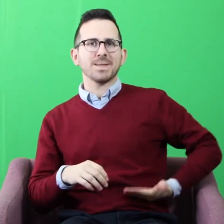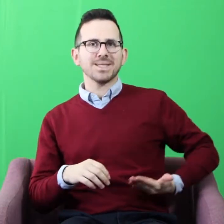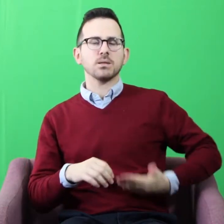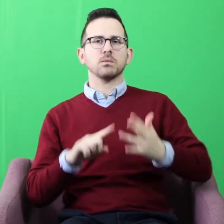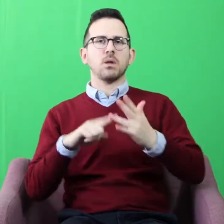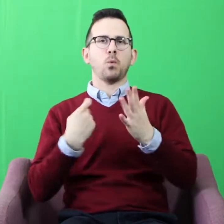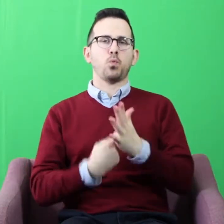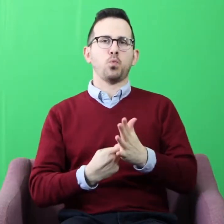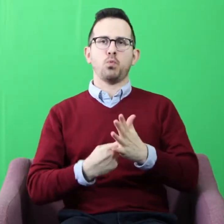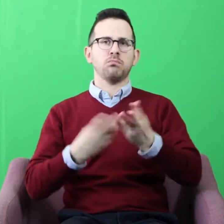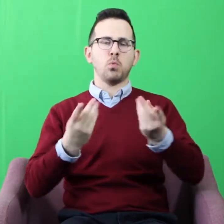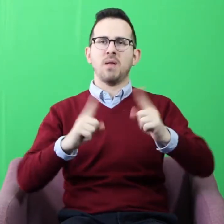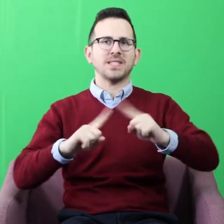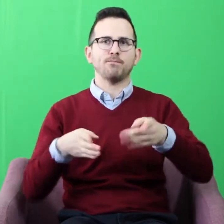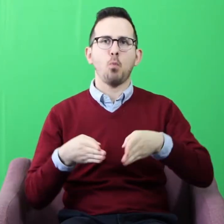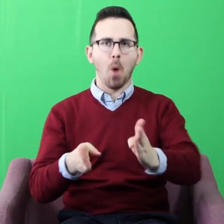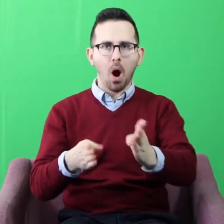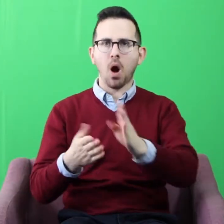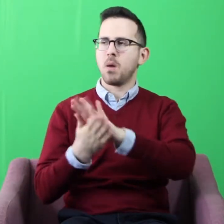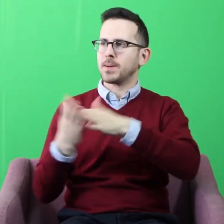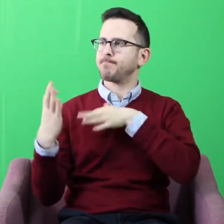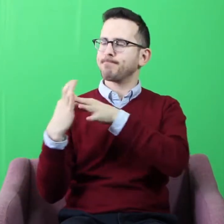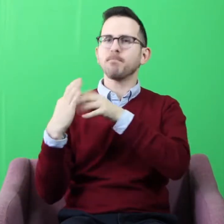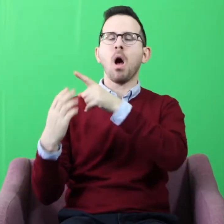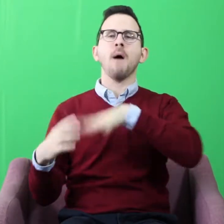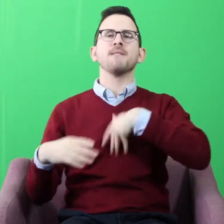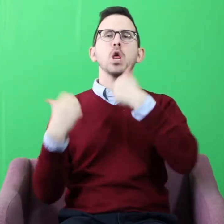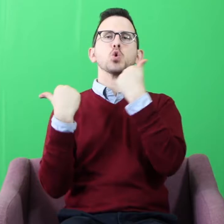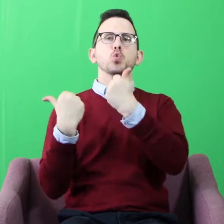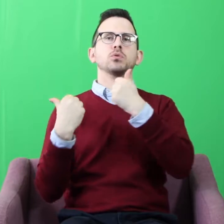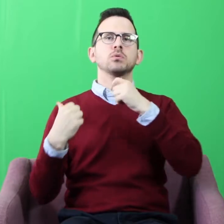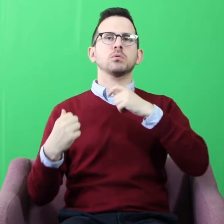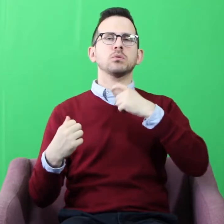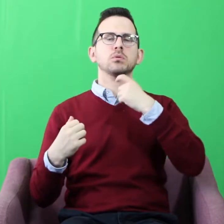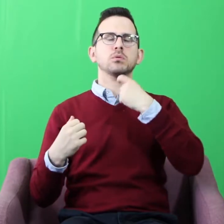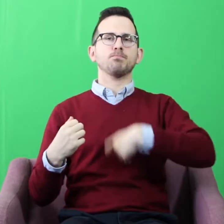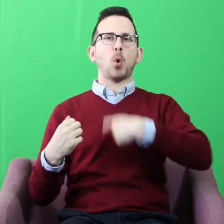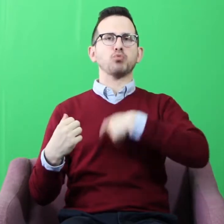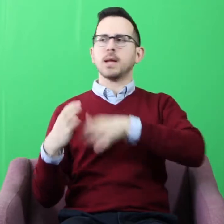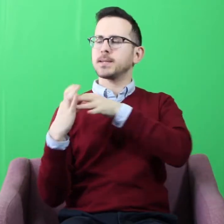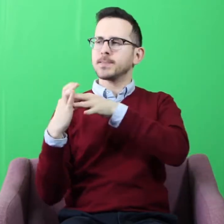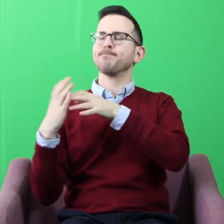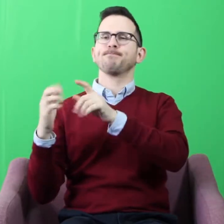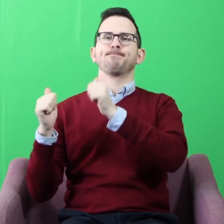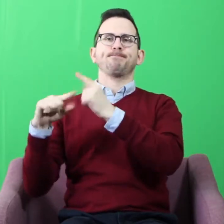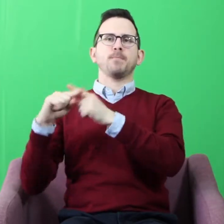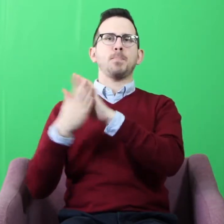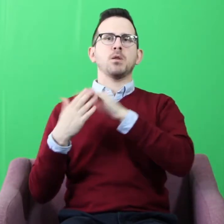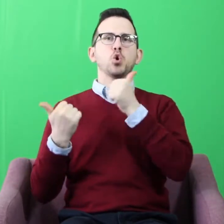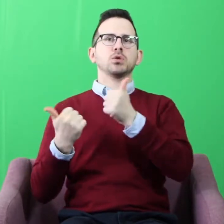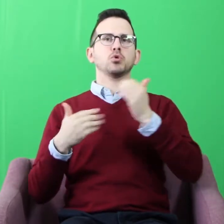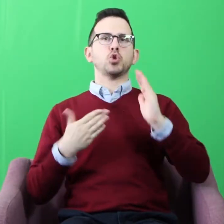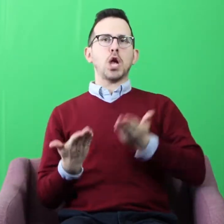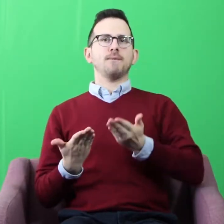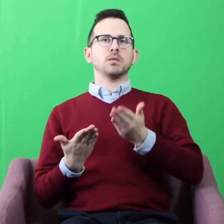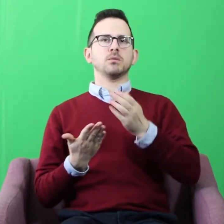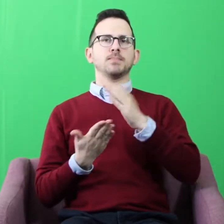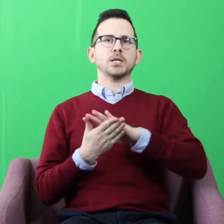and can help them with setting up a business or however I can help them which cultivates a good relationship on a personal level which means a better service can be delivered.